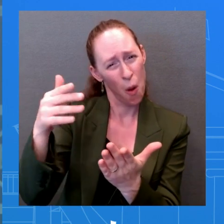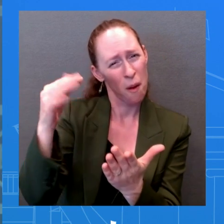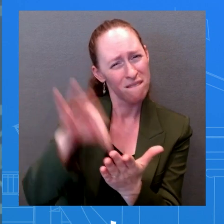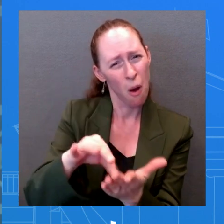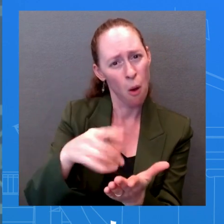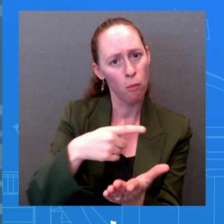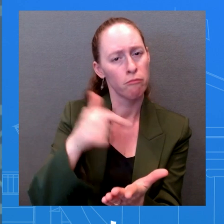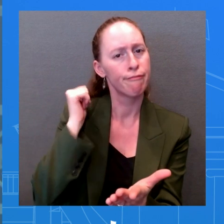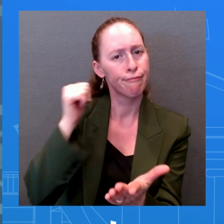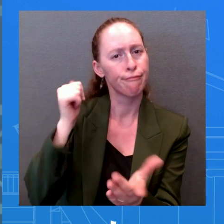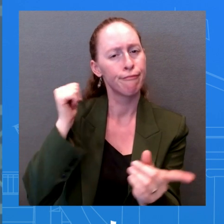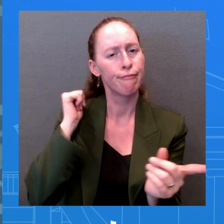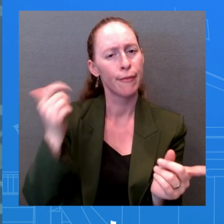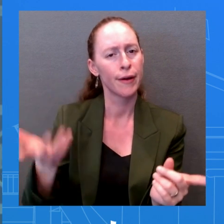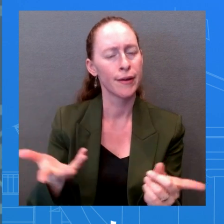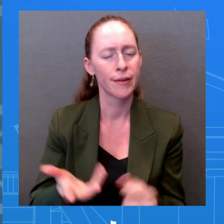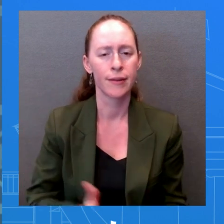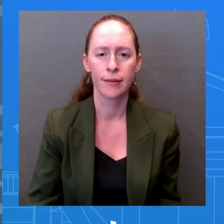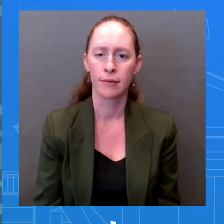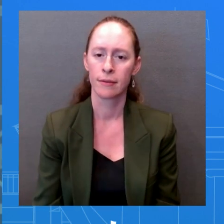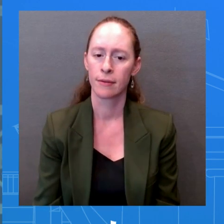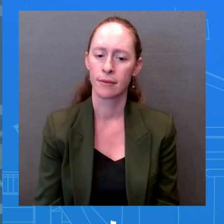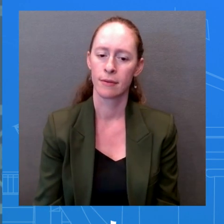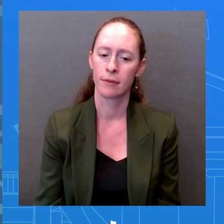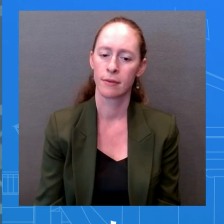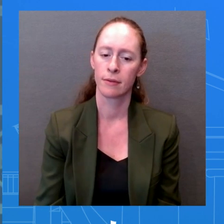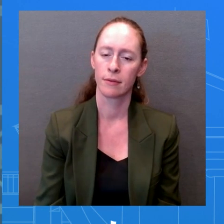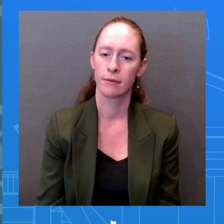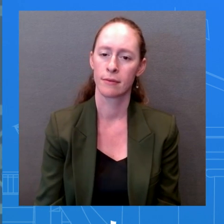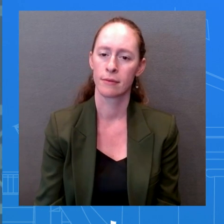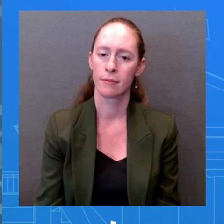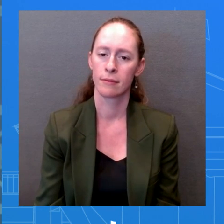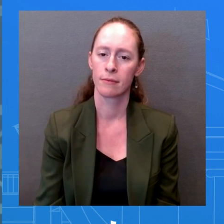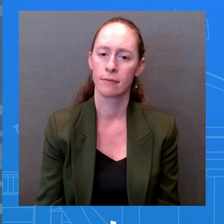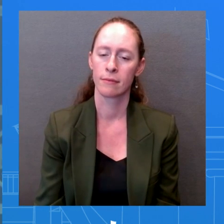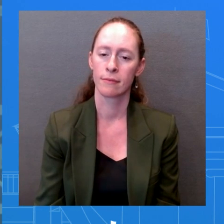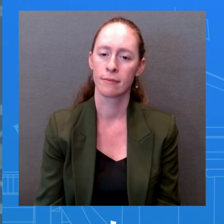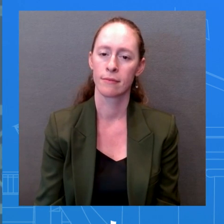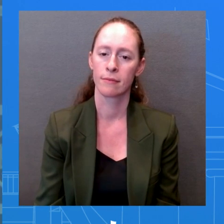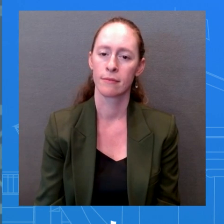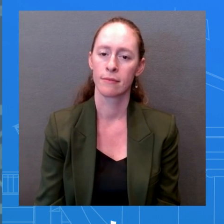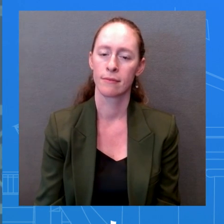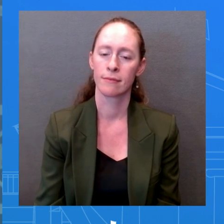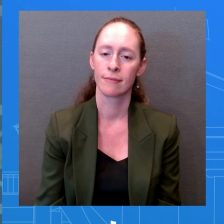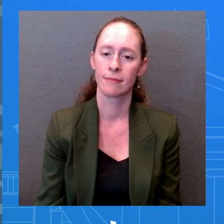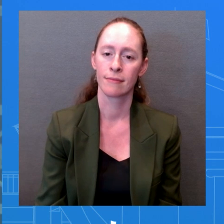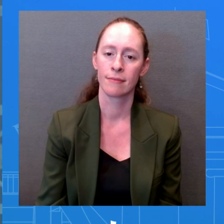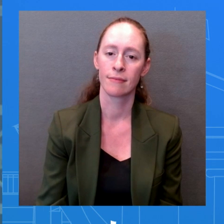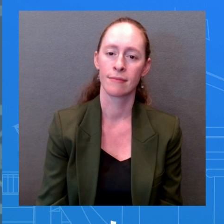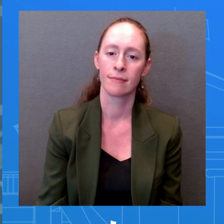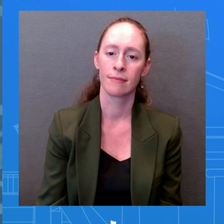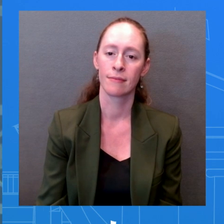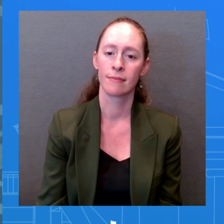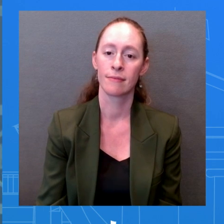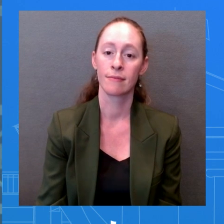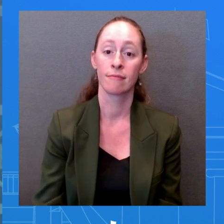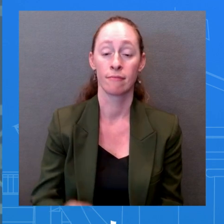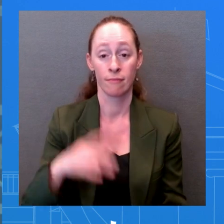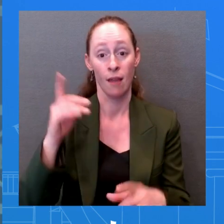approached them and lured them into boarding the plane, saying they would be flown to Boston where they could get expedited work papers.